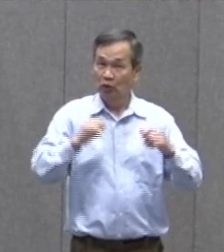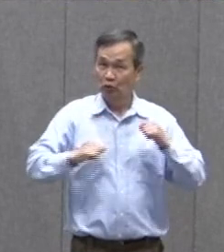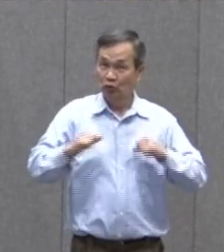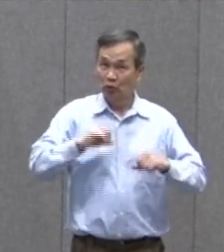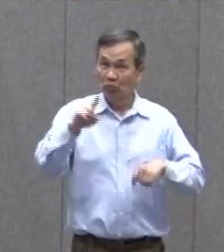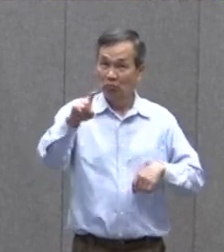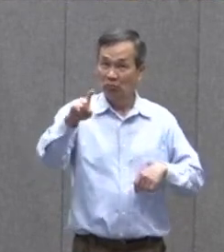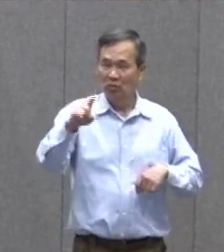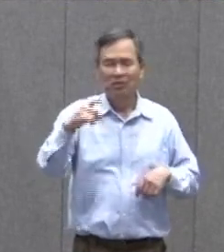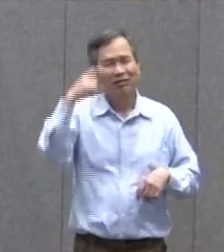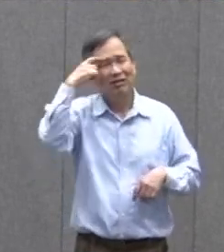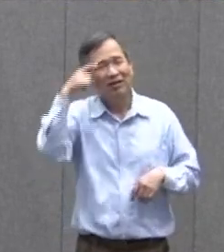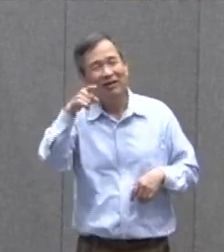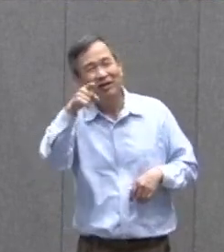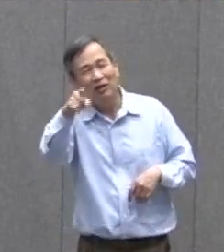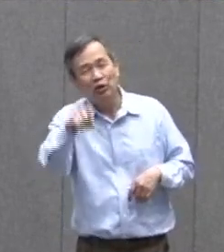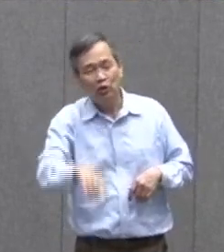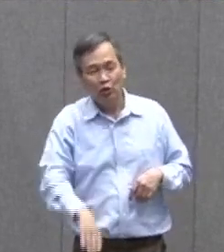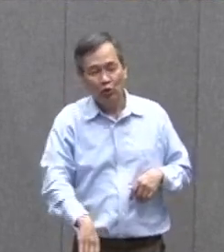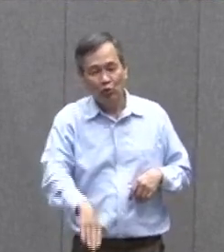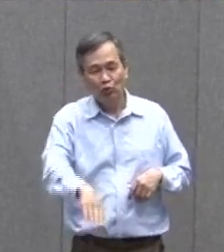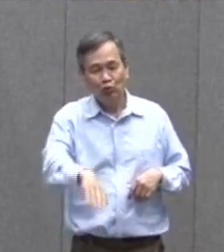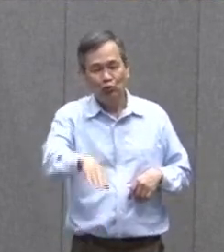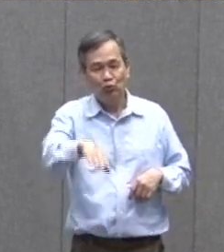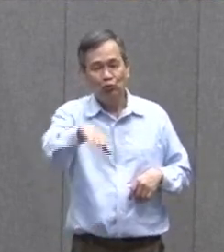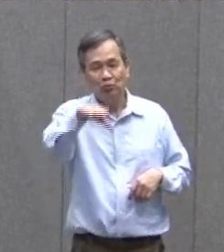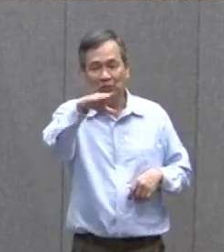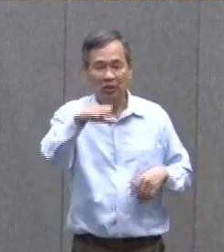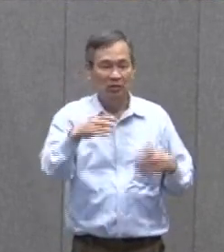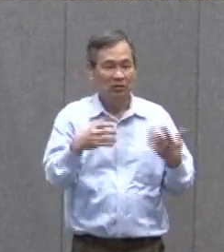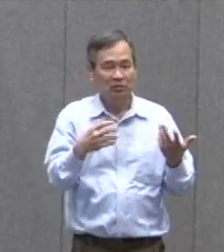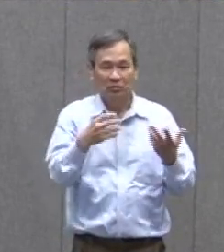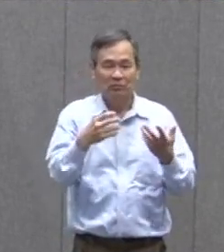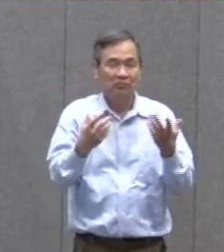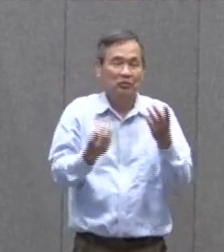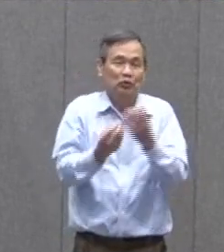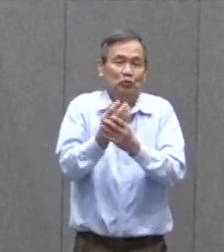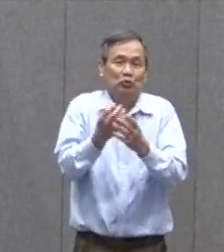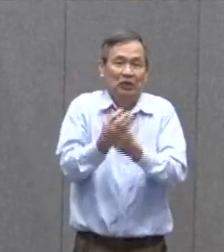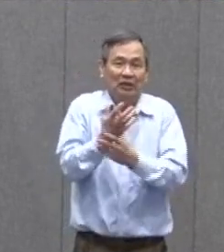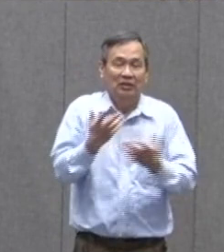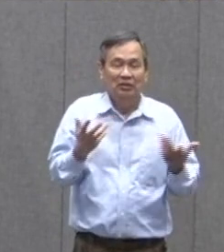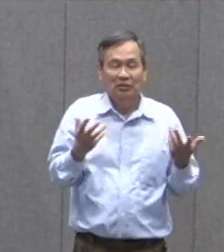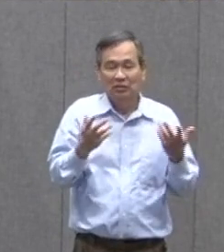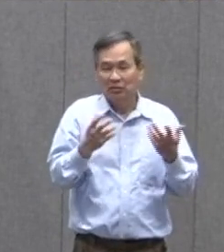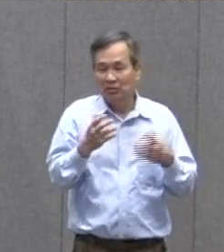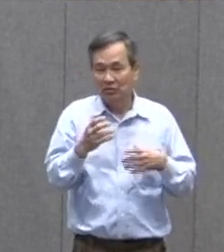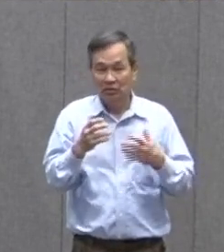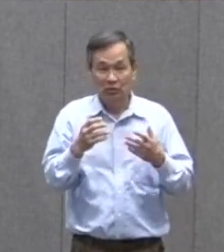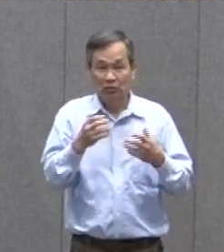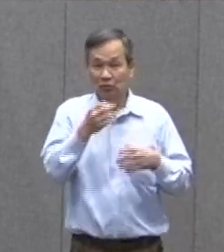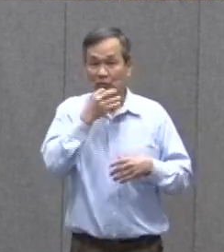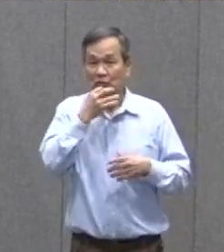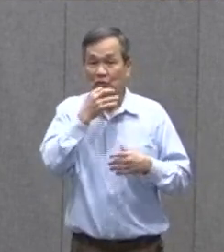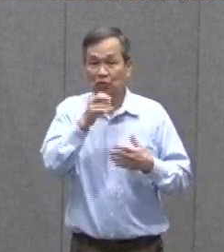You know, you're growing up, it's the end of the school year and you'll be going onto another grade soon